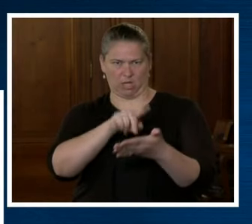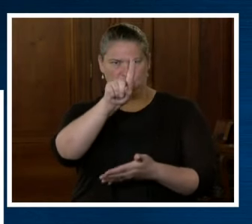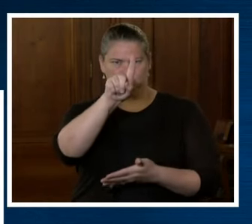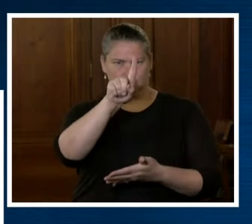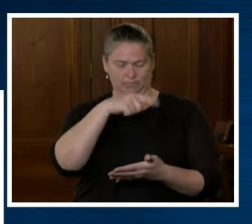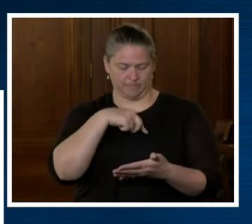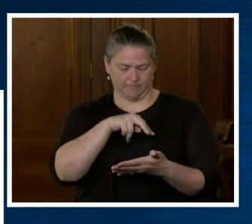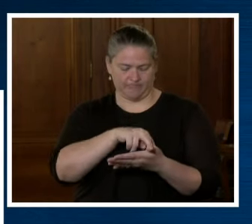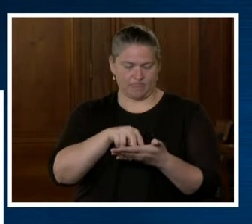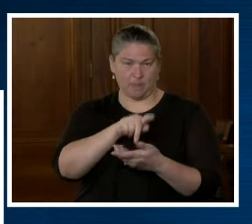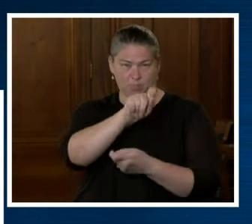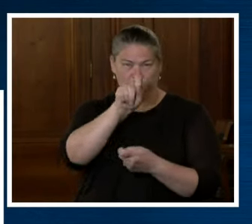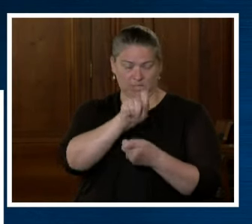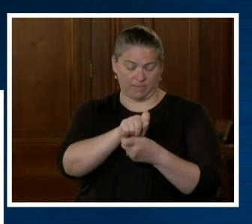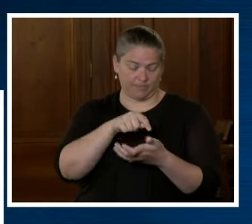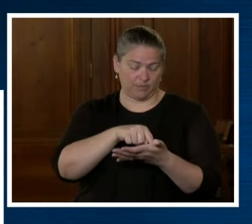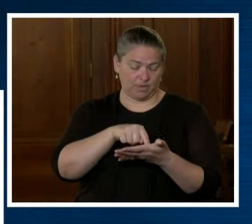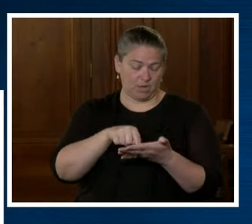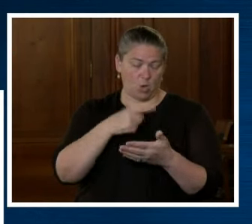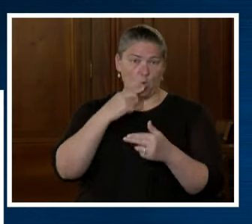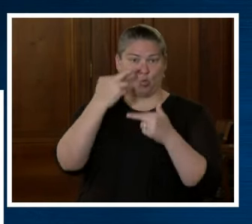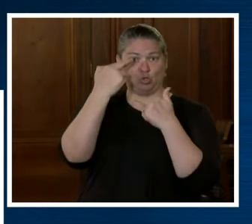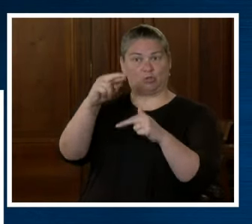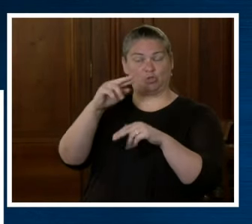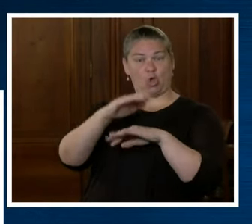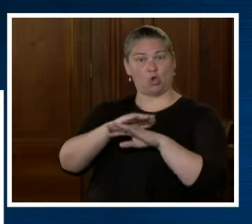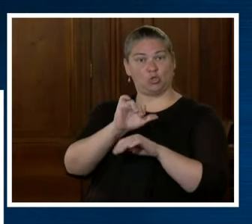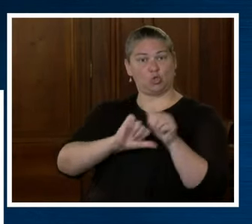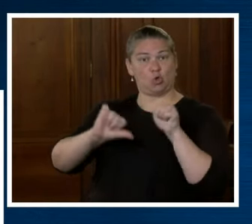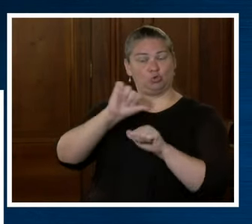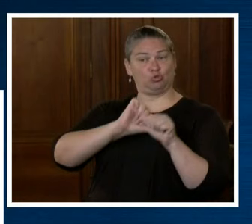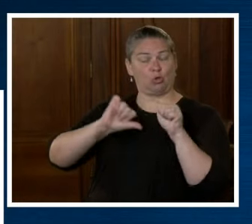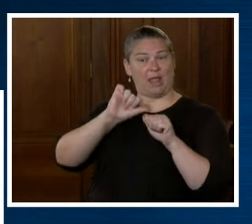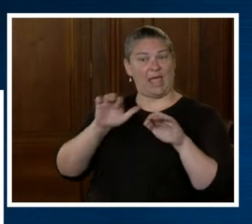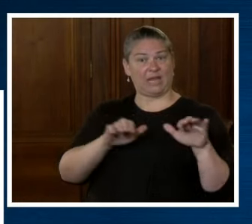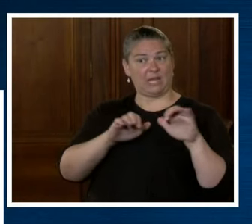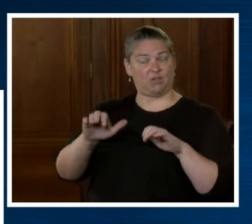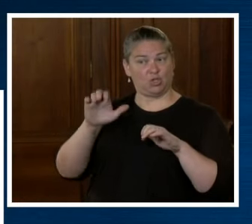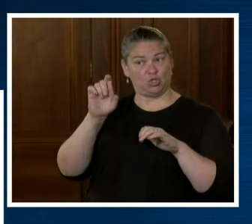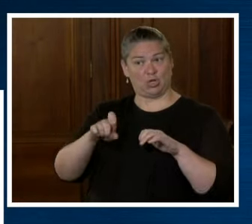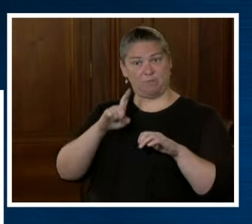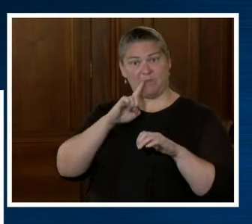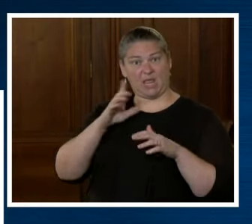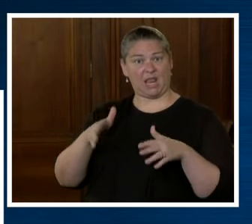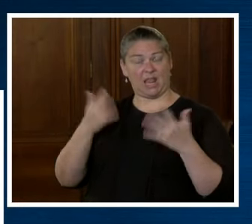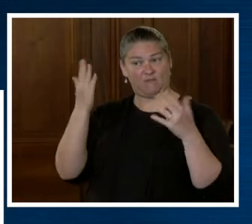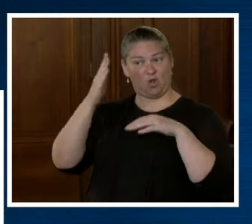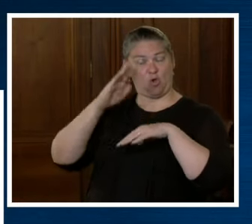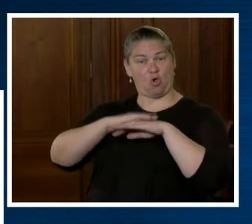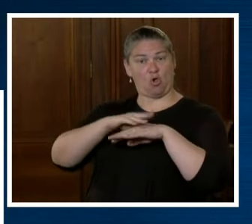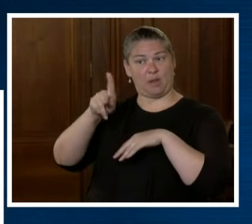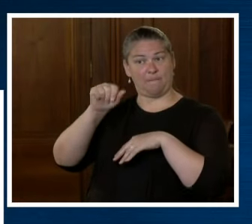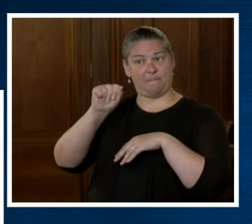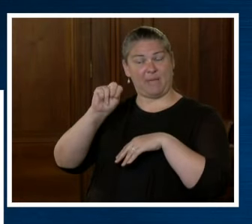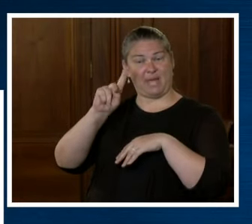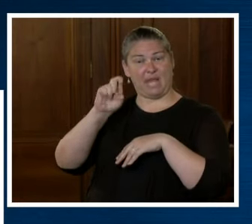IMPORTANT THAT WE HAVE THE CONTEXT WITH WHAT WE ARE FACING.